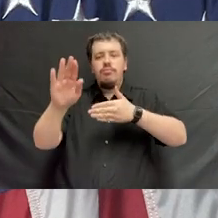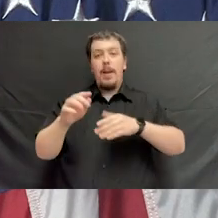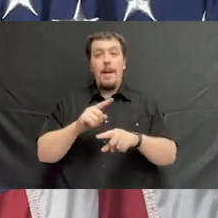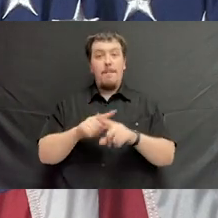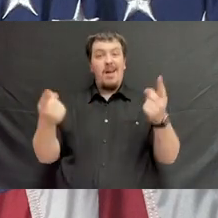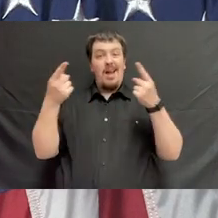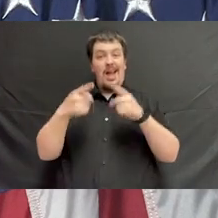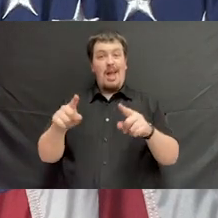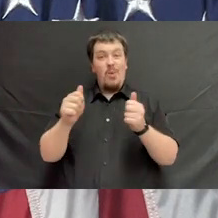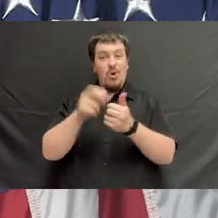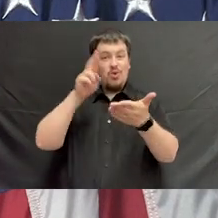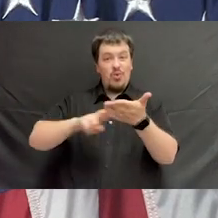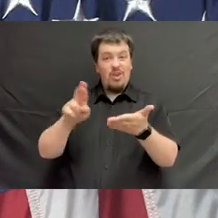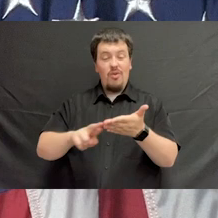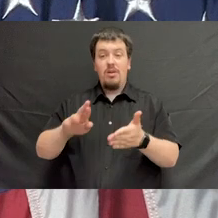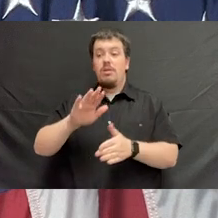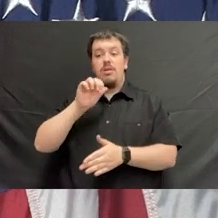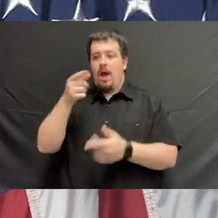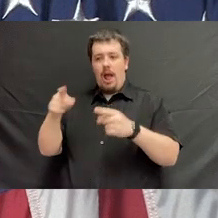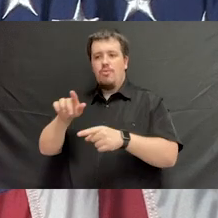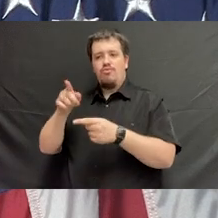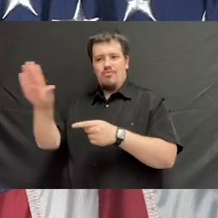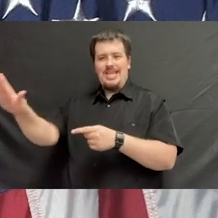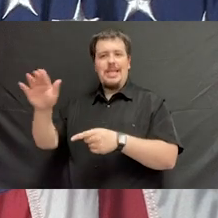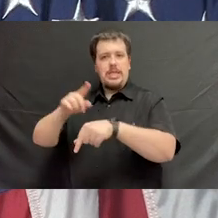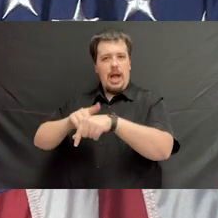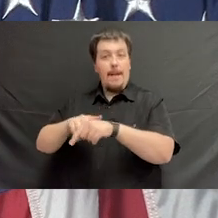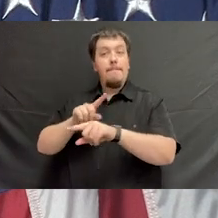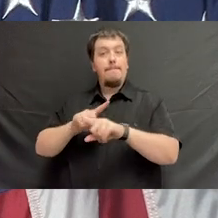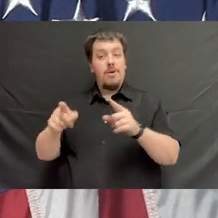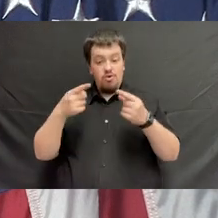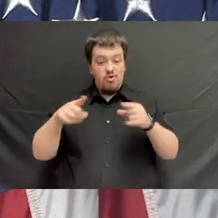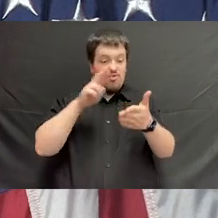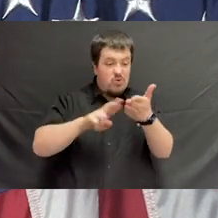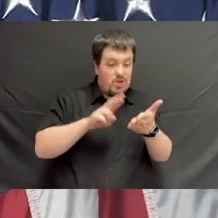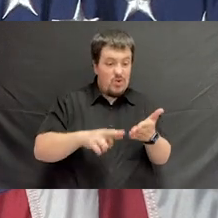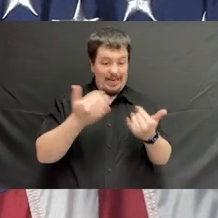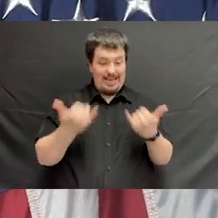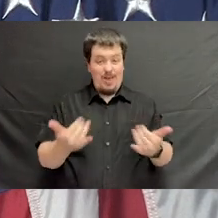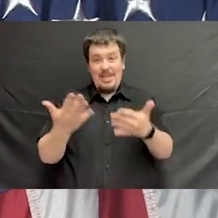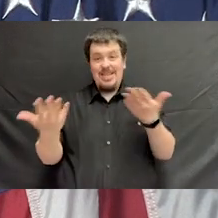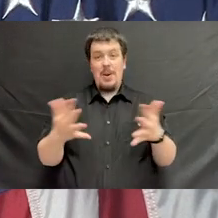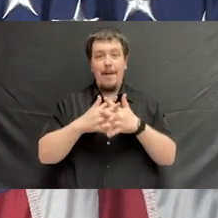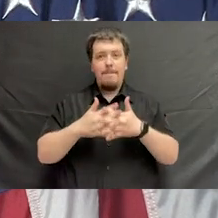What's happened with the research. It never happened during Dr. Diggs' lifetime, but during the research it's done in this country,